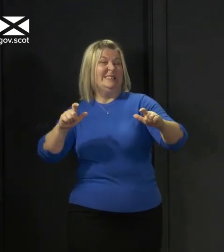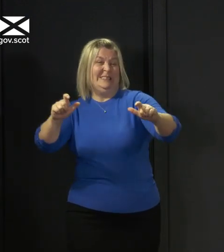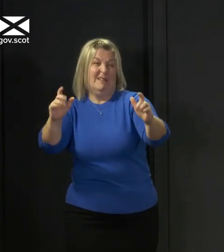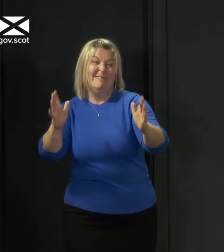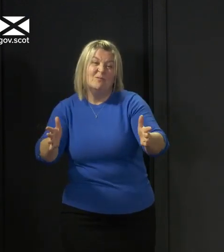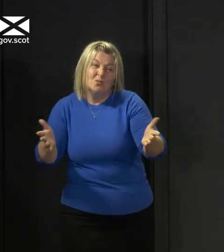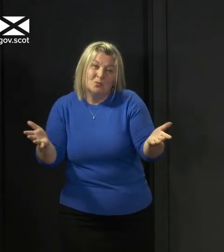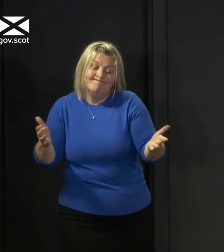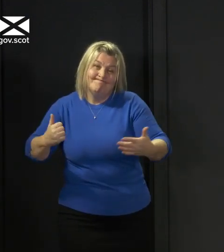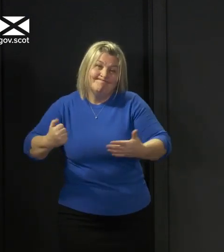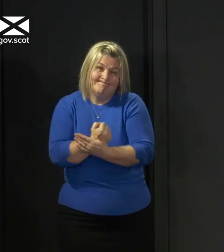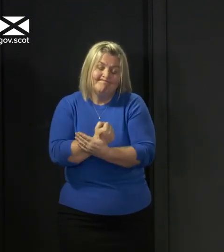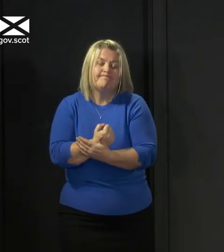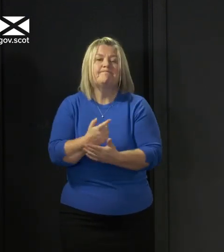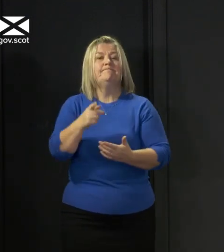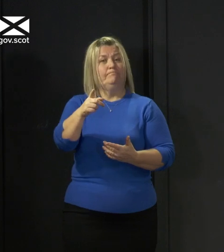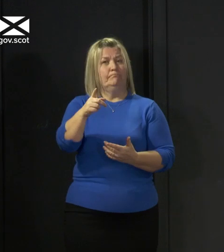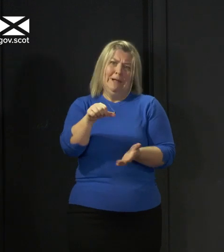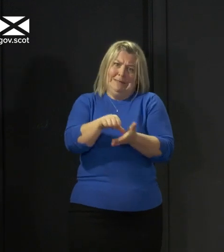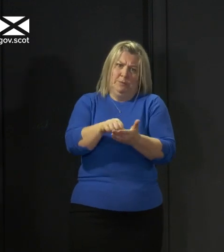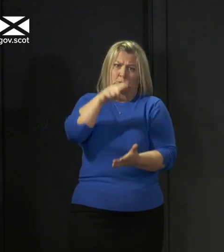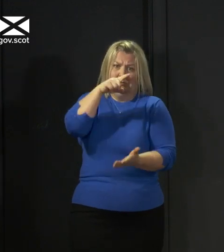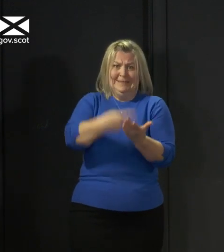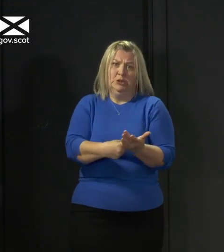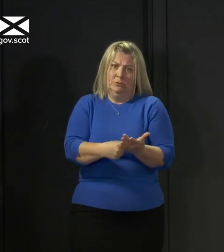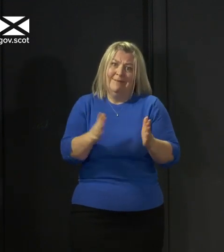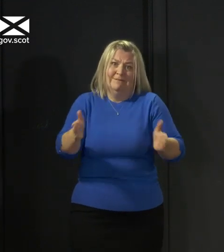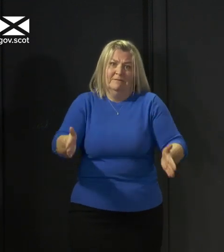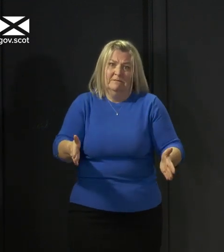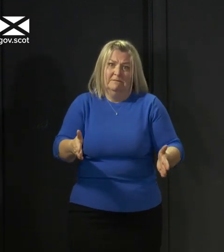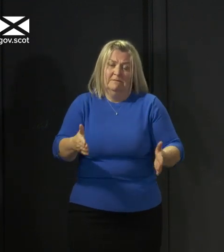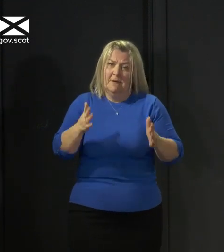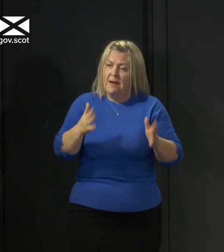difficult decisions that that will entail we will be as open as we can be